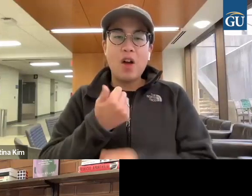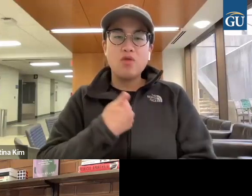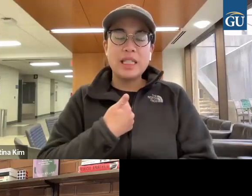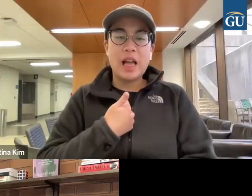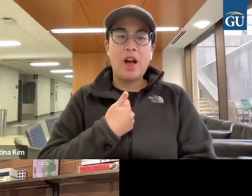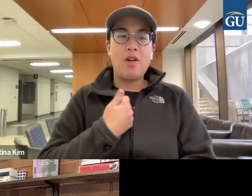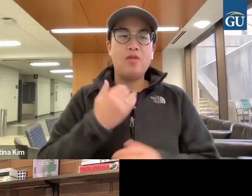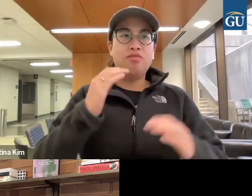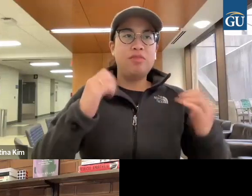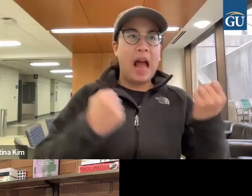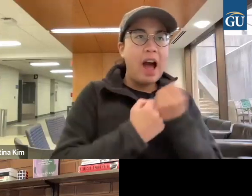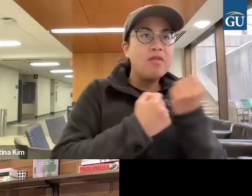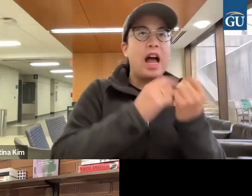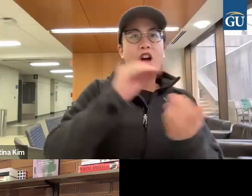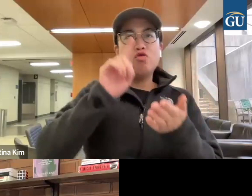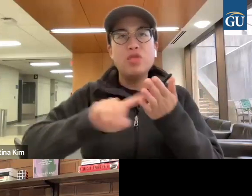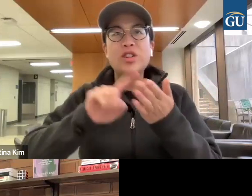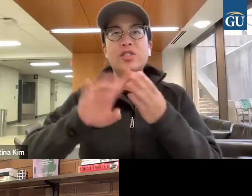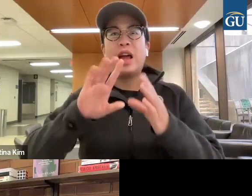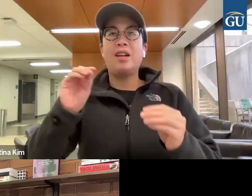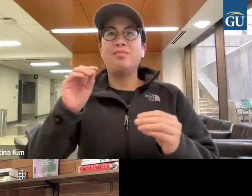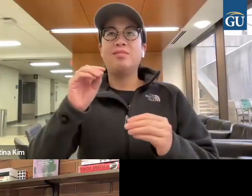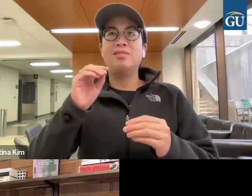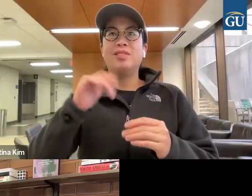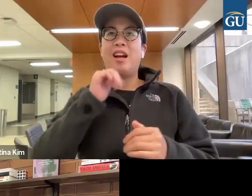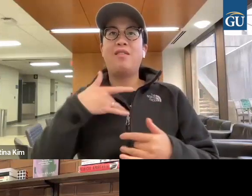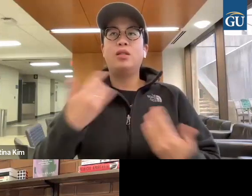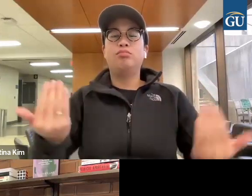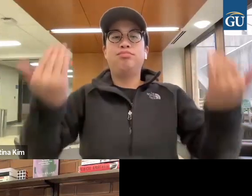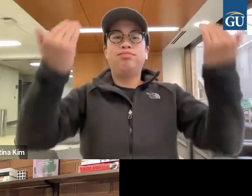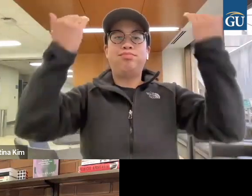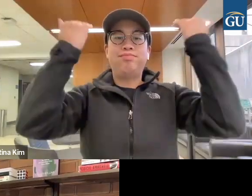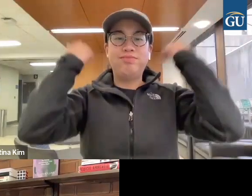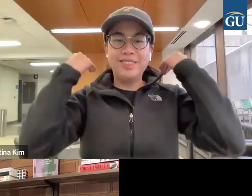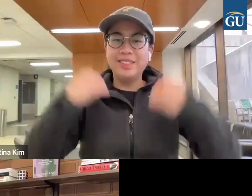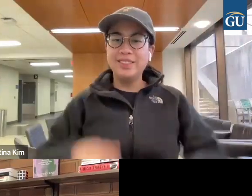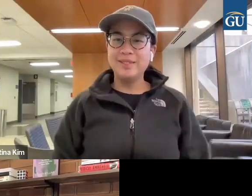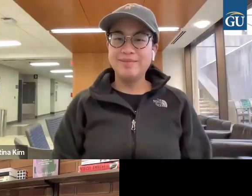you take care of yourself when you're doing all of this